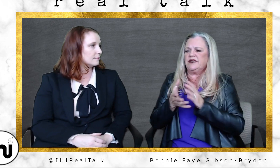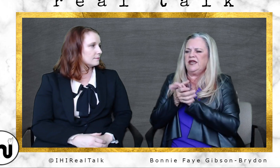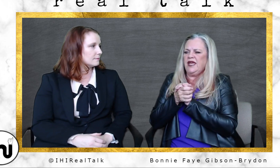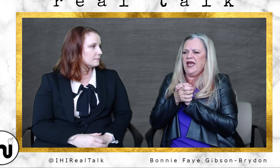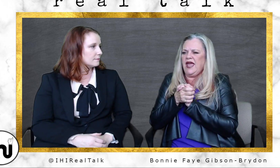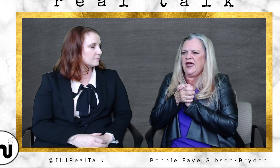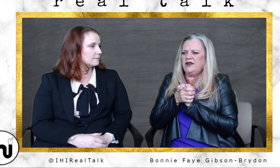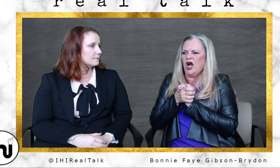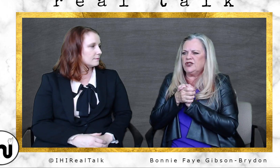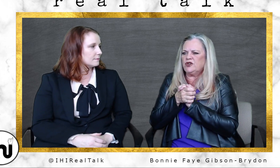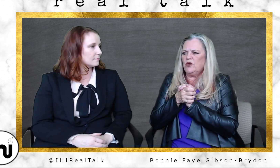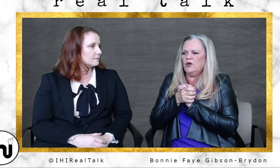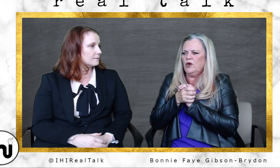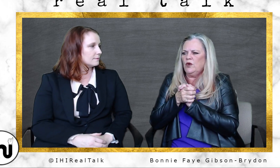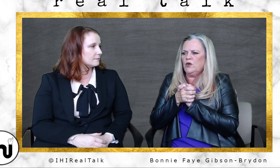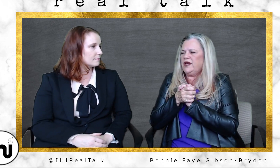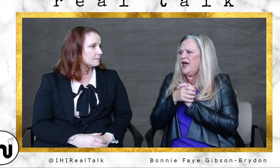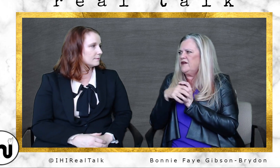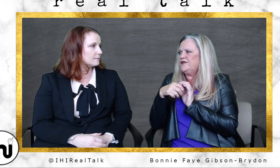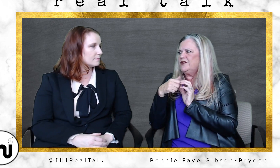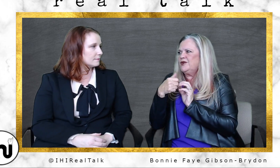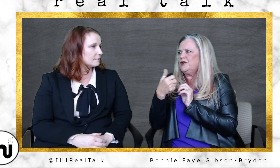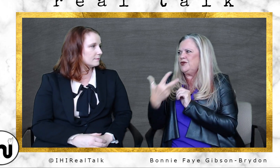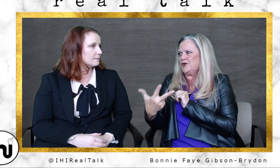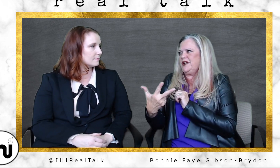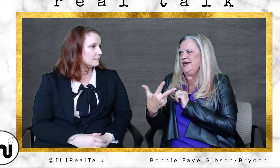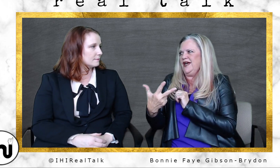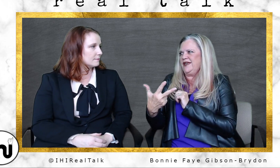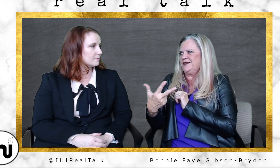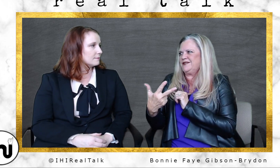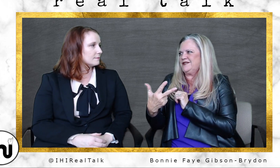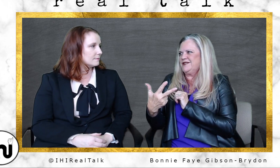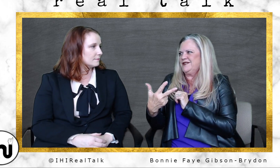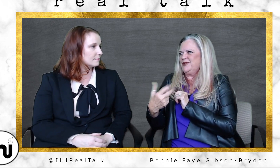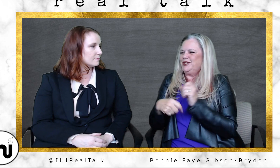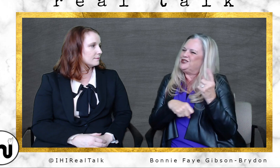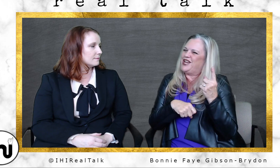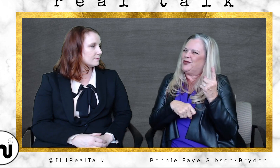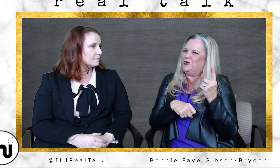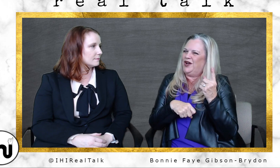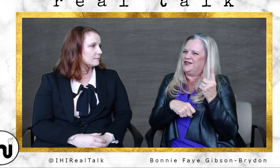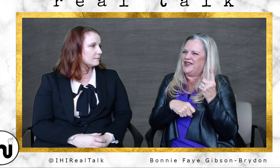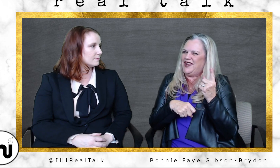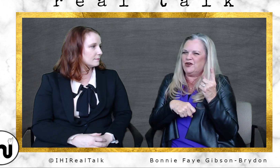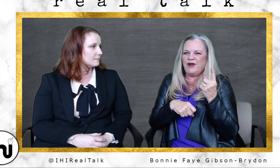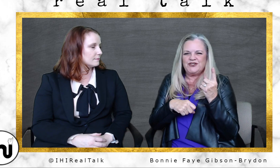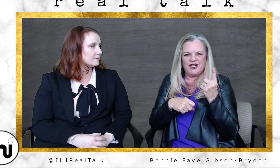also we have three clients. We don't just have it one, and everybody's talking